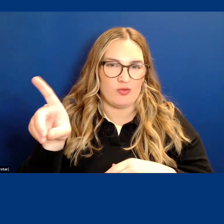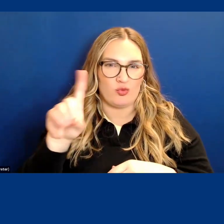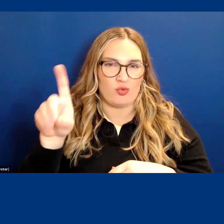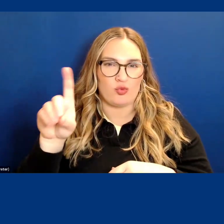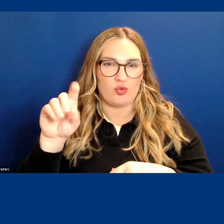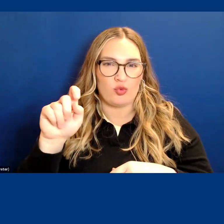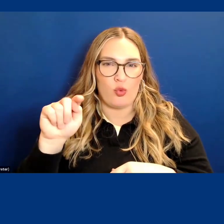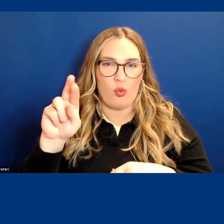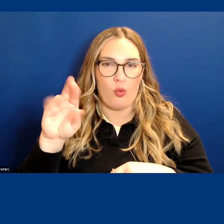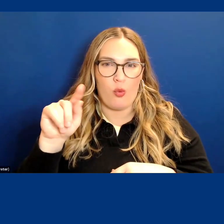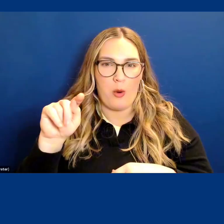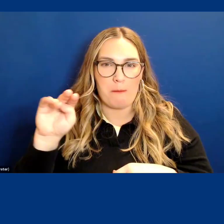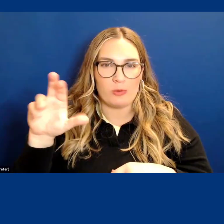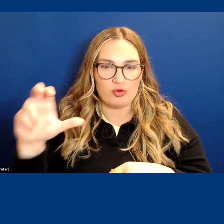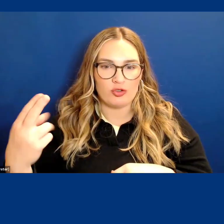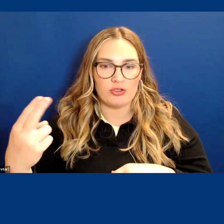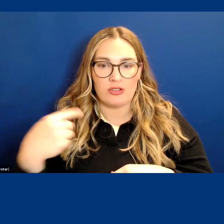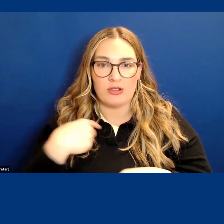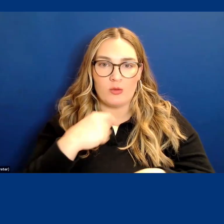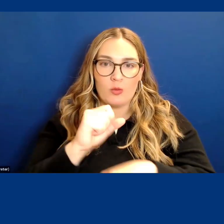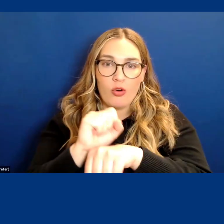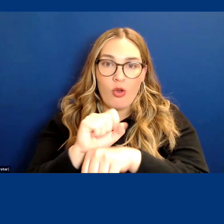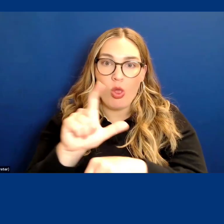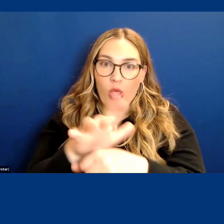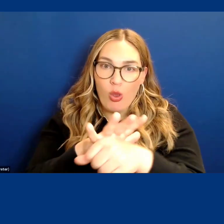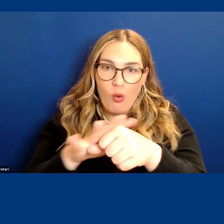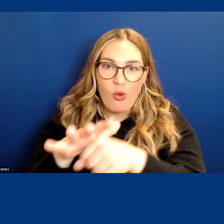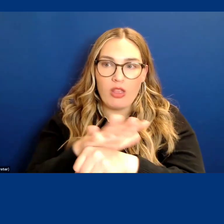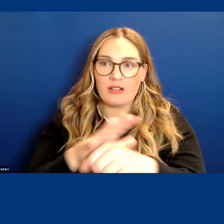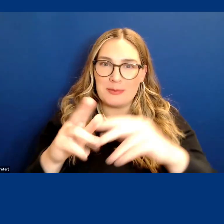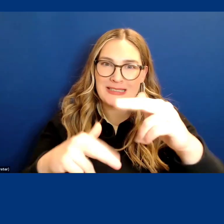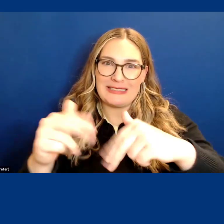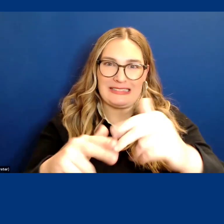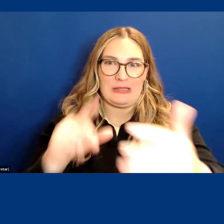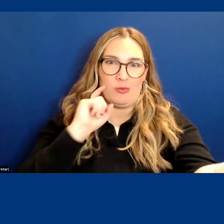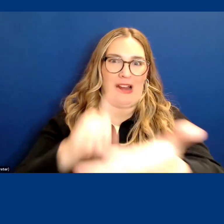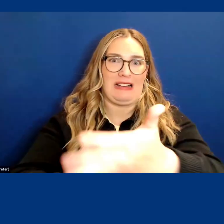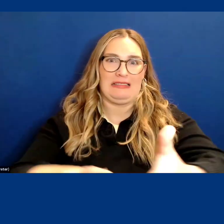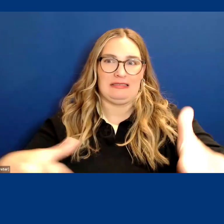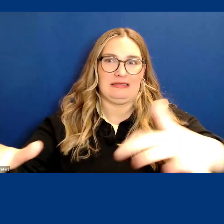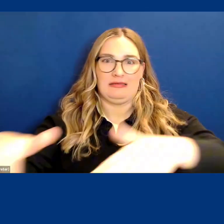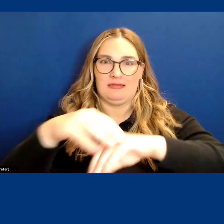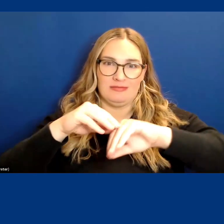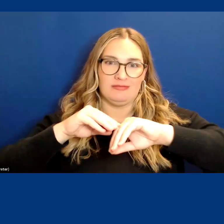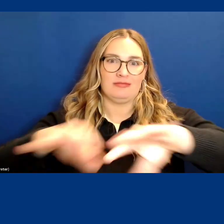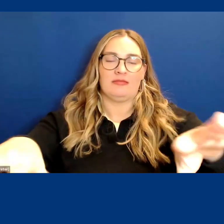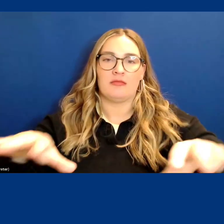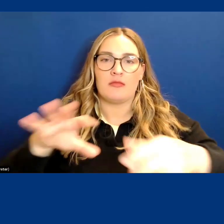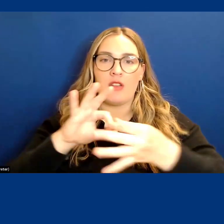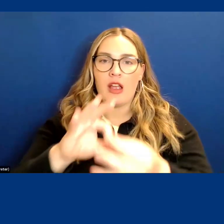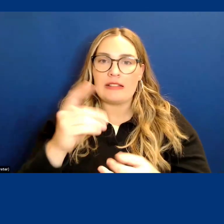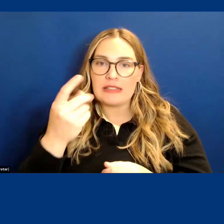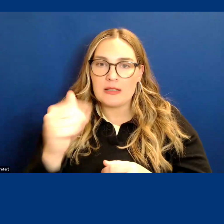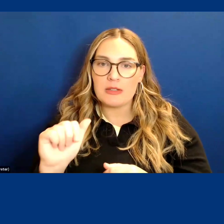doing a lot of work locally just to build awareness around the importance of disability and what doulas can